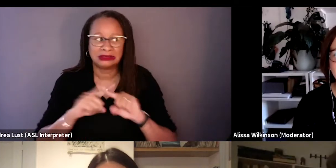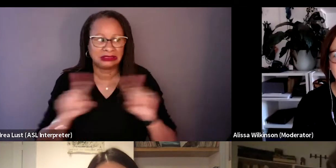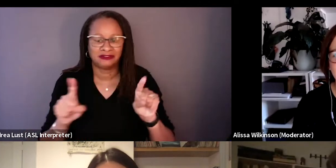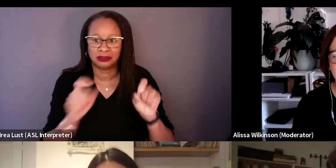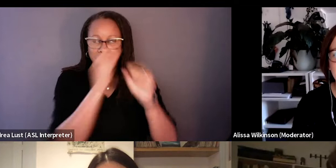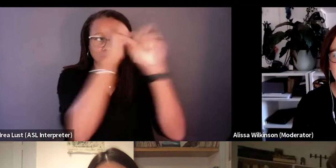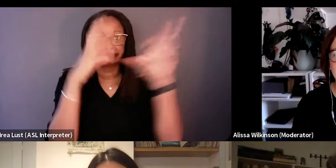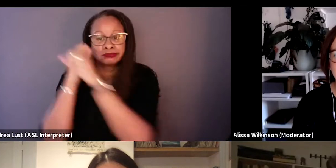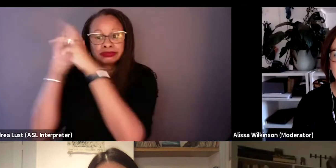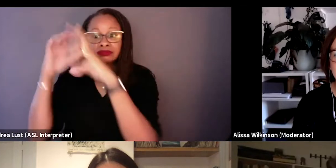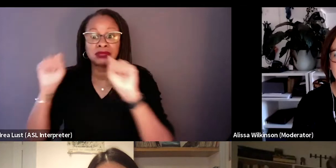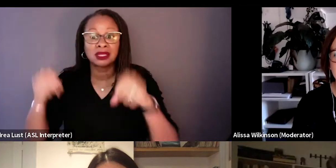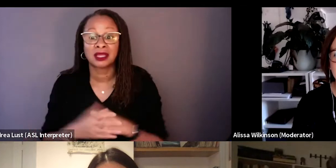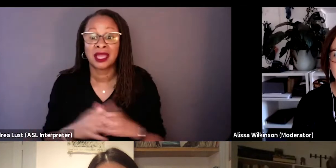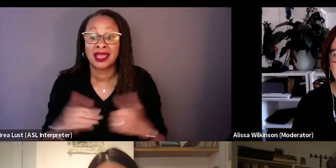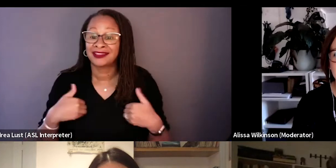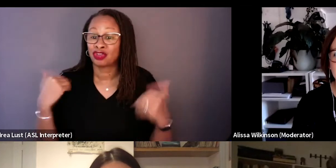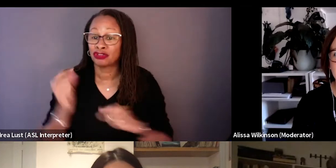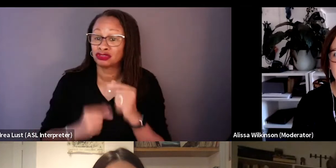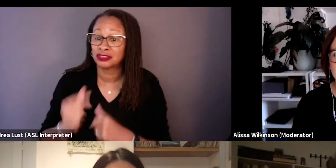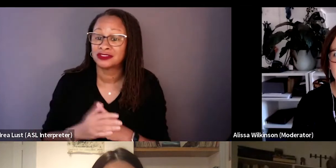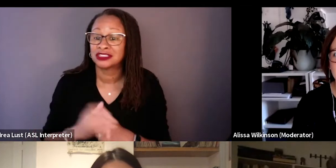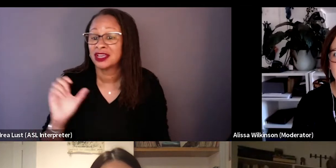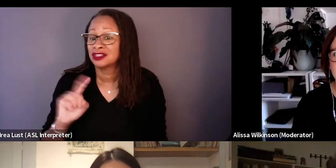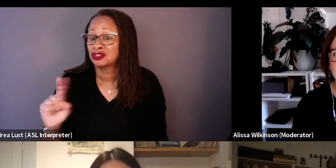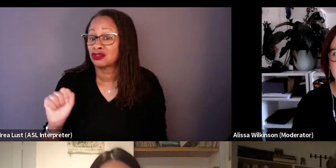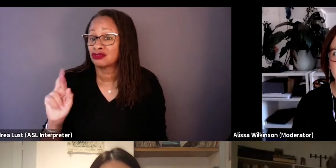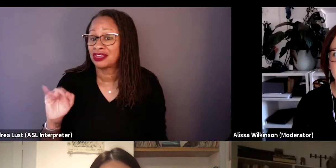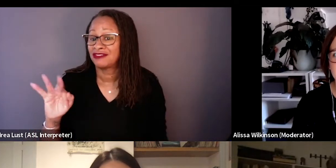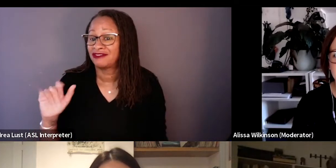As we said this young generation, and Zarifa very surely is